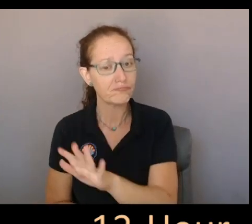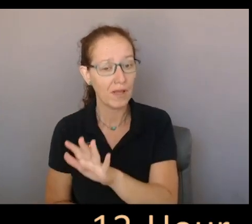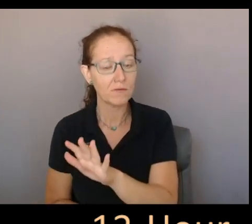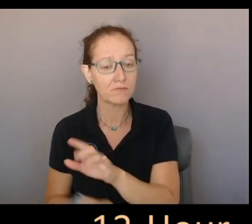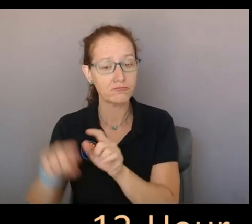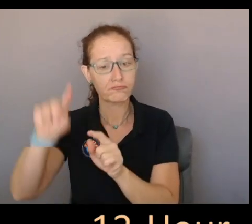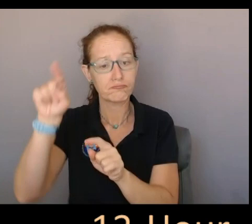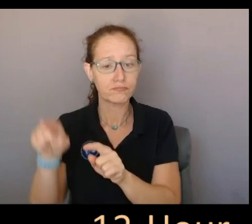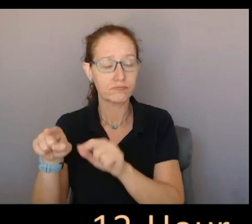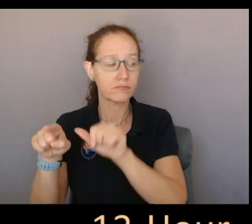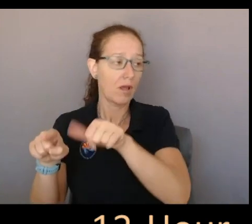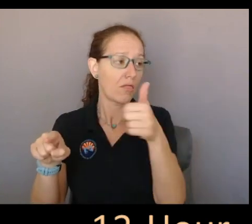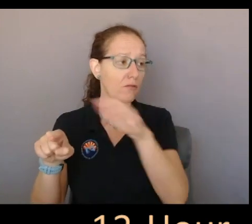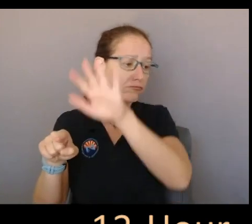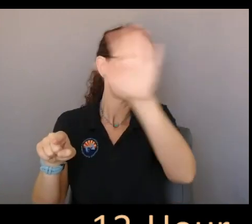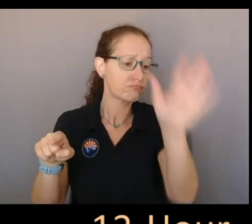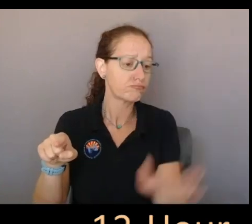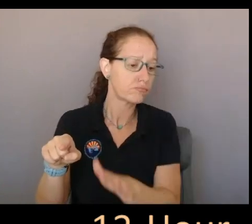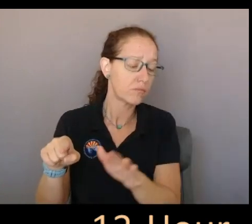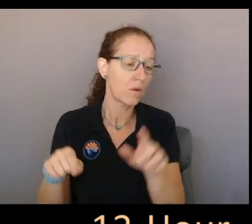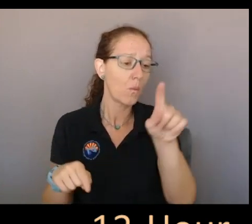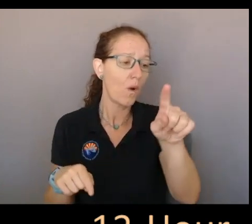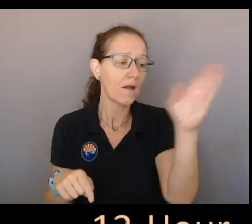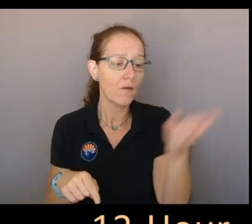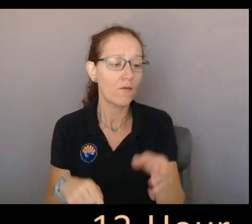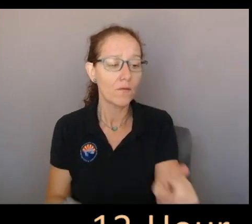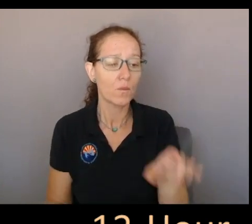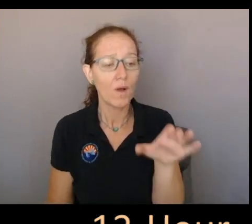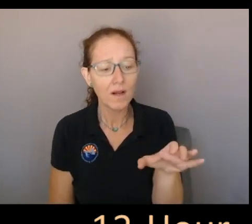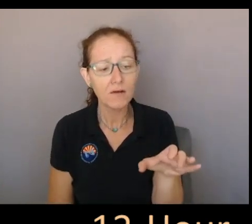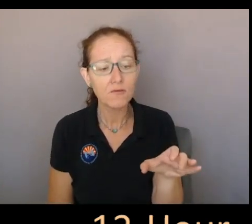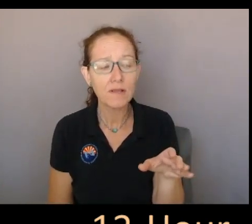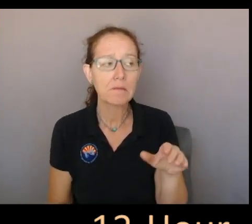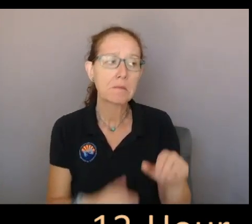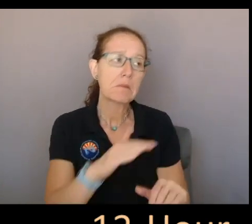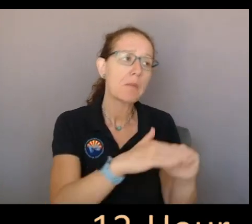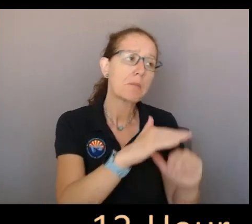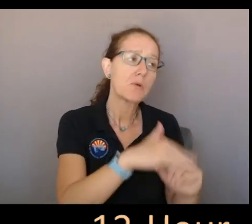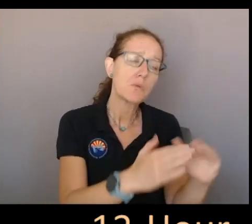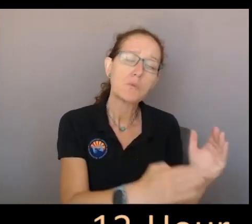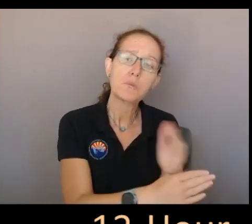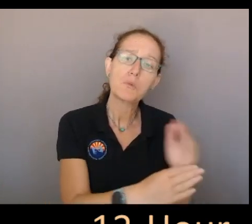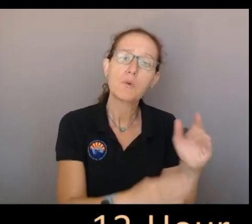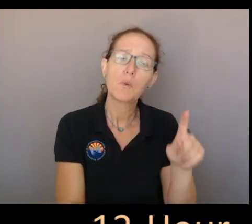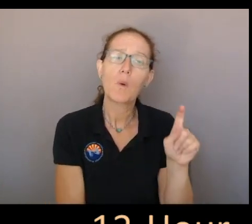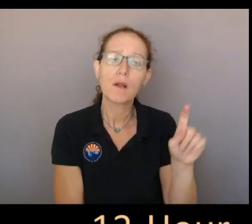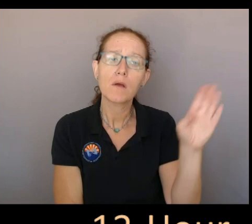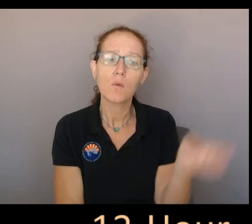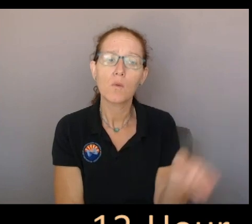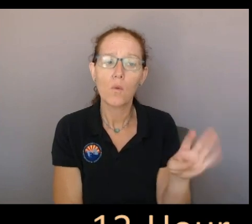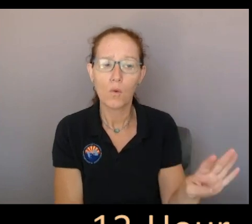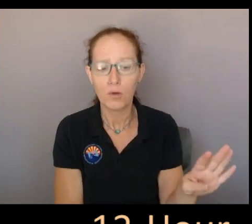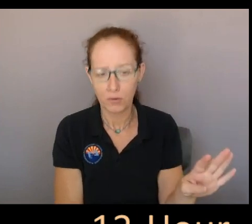around 1/100 to maybe up to that 1/4 inch. So, we did see some rain last night. A little bit of shower activity